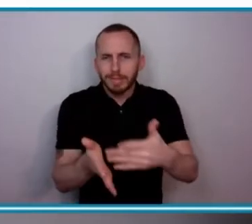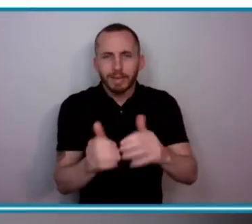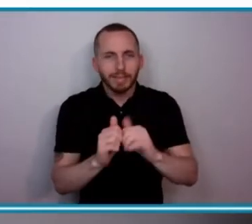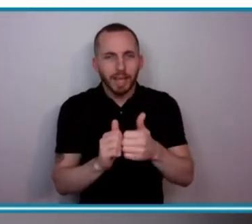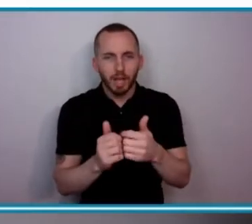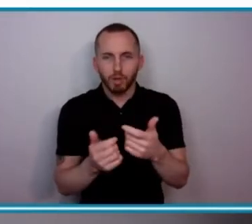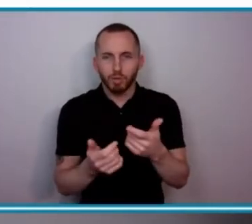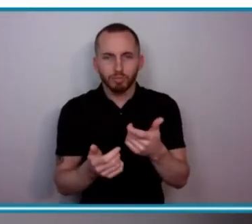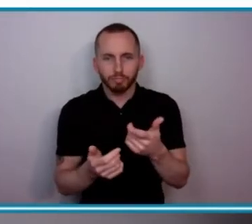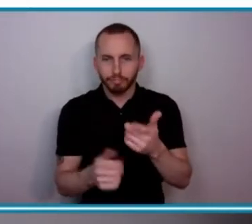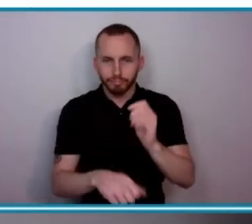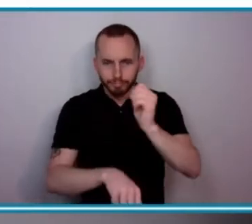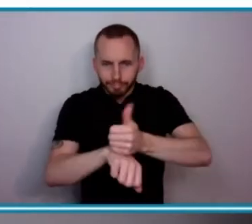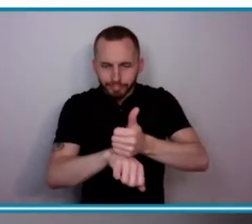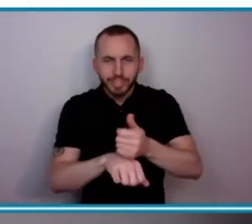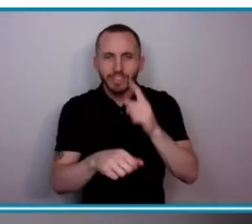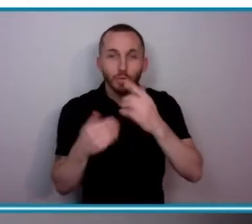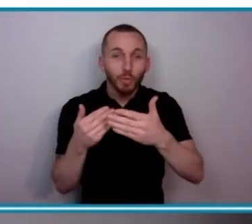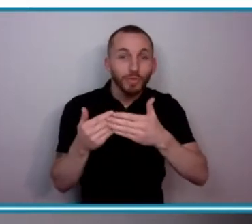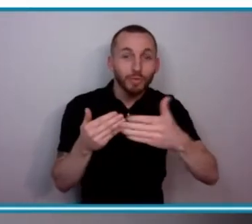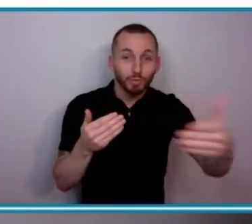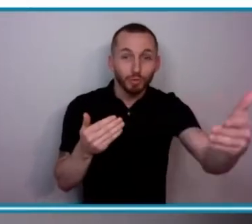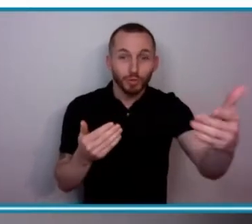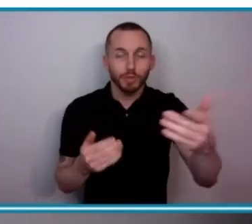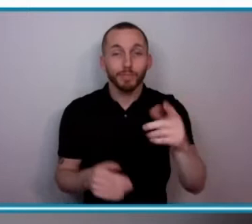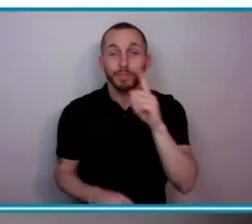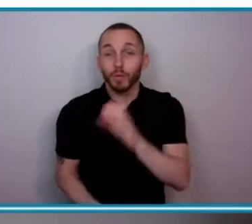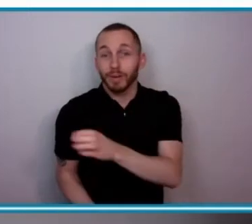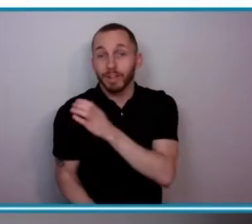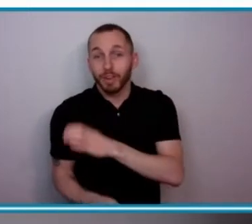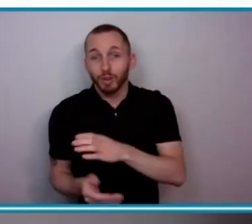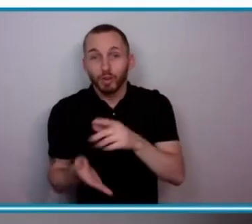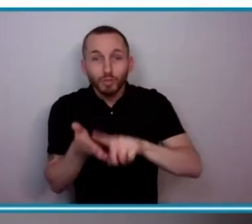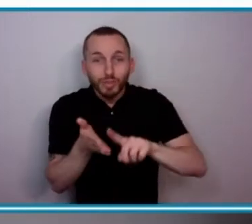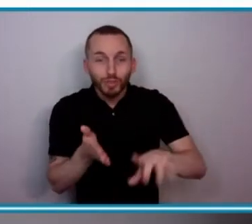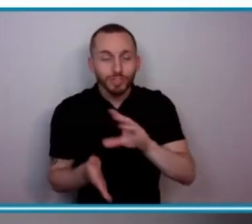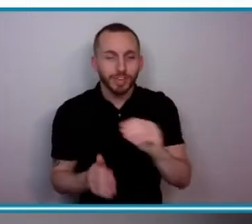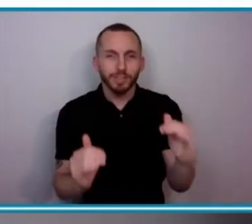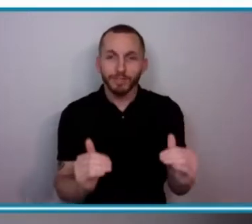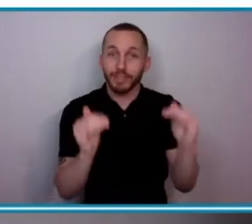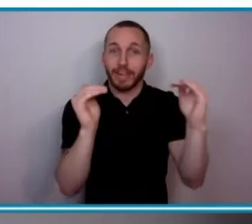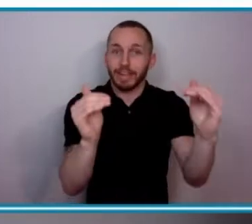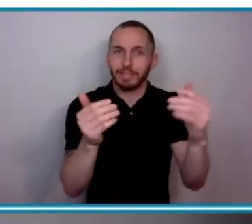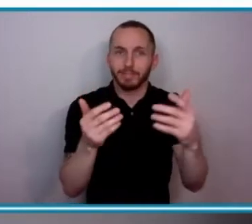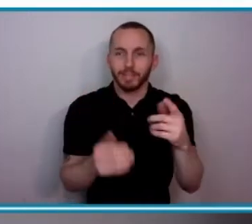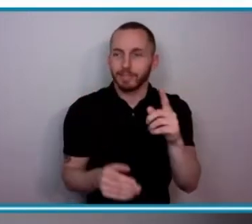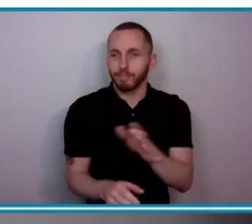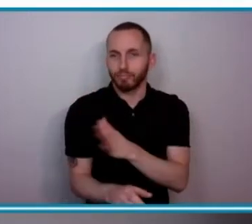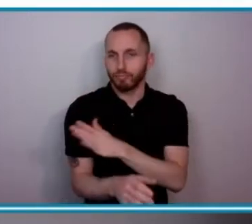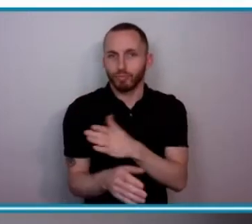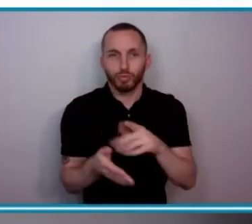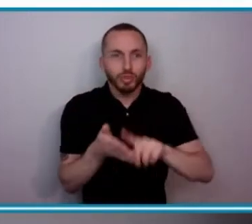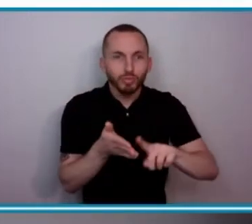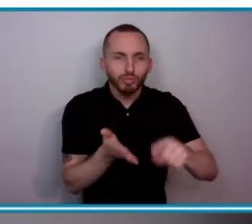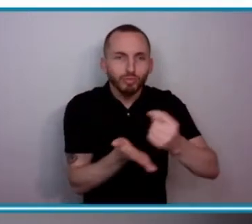of creative arts therapies clinical research and for the advancement of music therapy research more generally. Thank you, Donna.